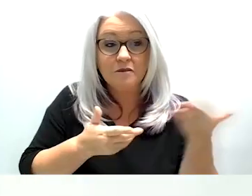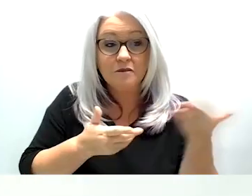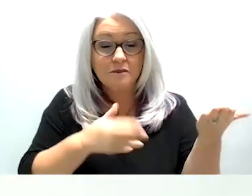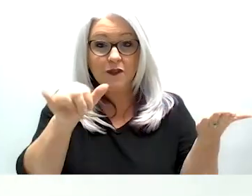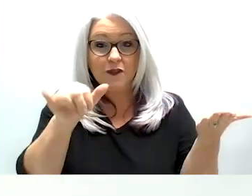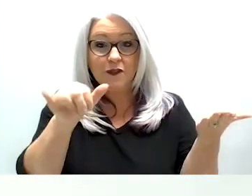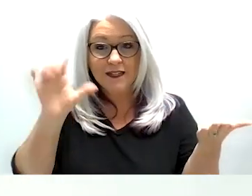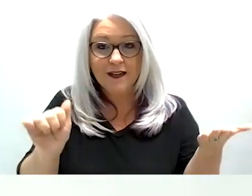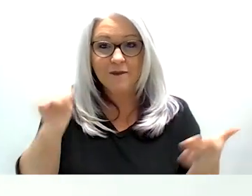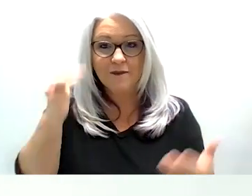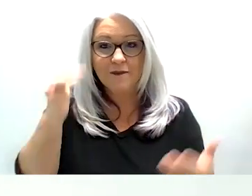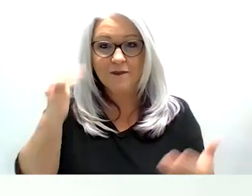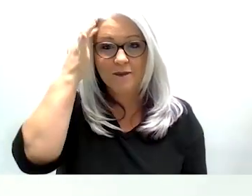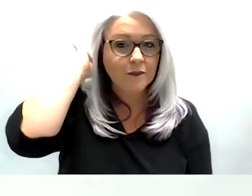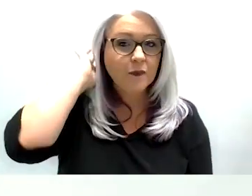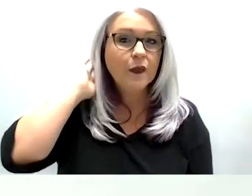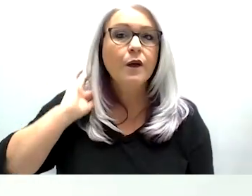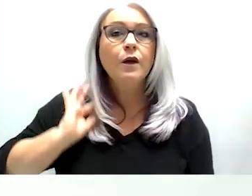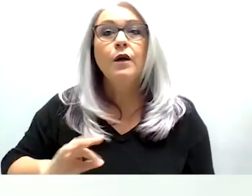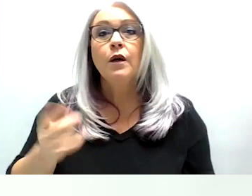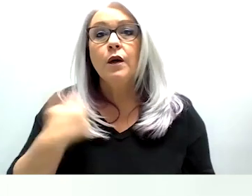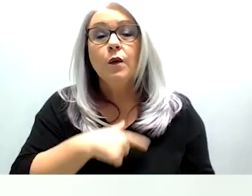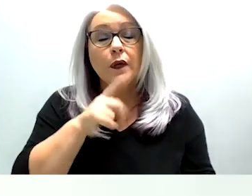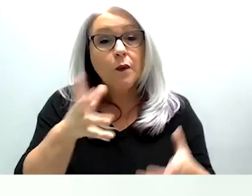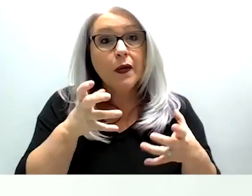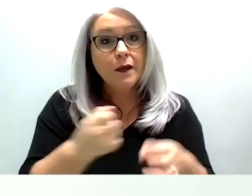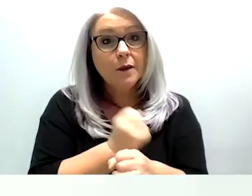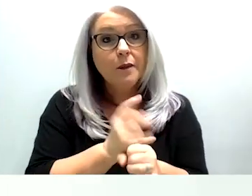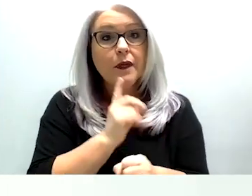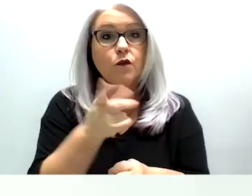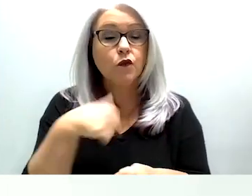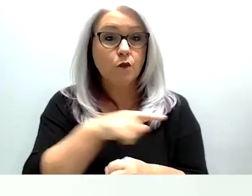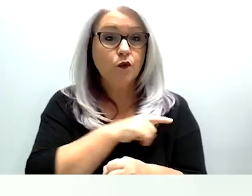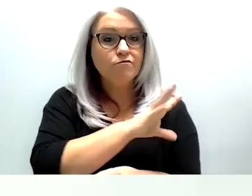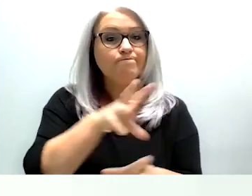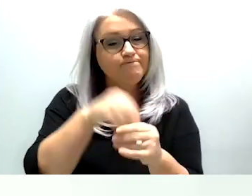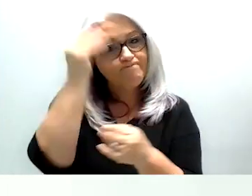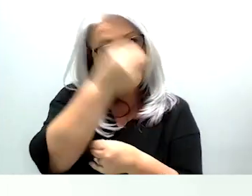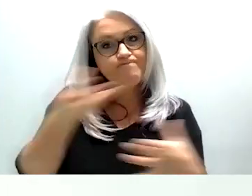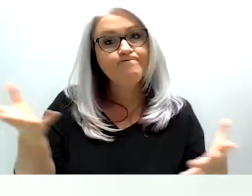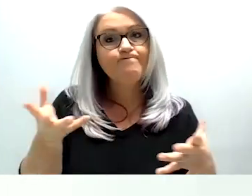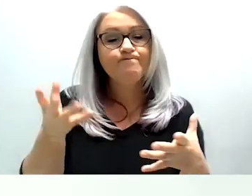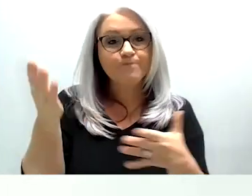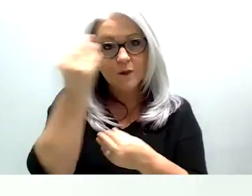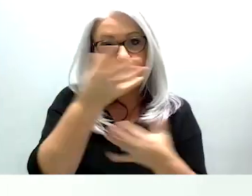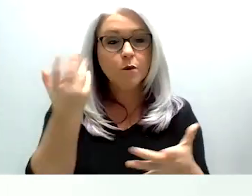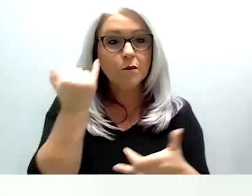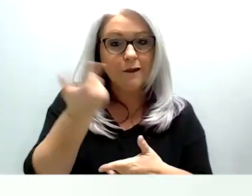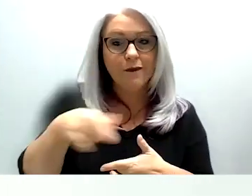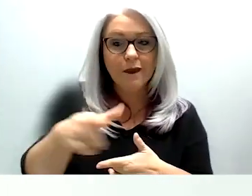you. This is Jessica. And so we wanted to include some information today about a person's legal rights if they have long COVID. Because we